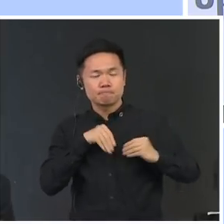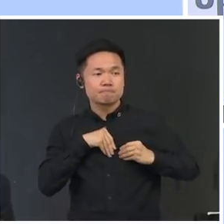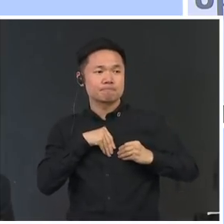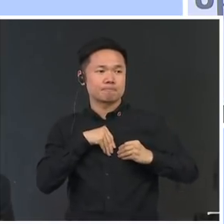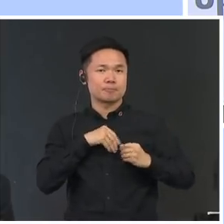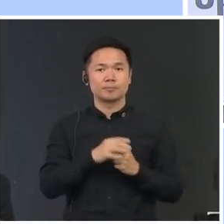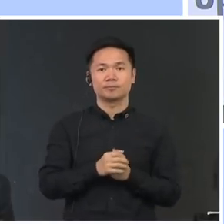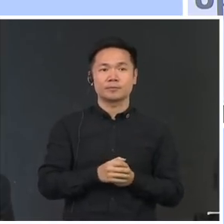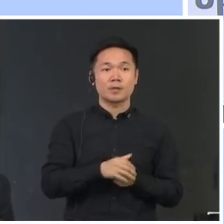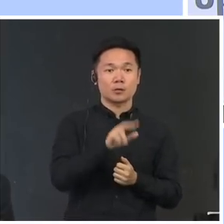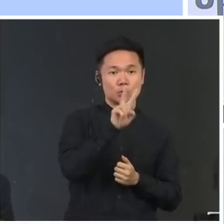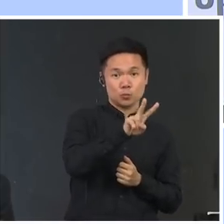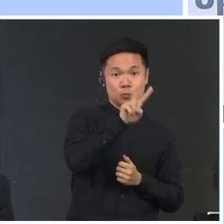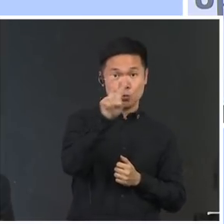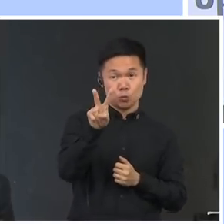and this is a quick depicture of our current state.